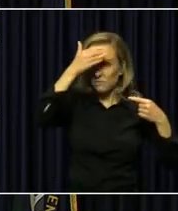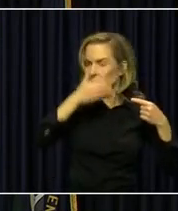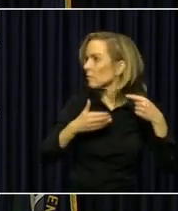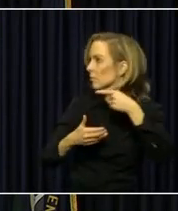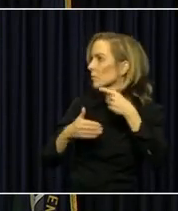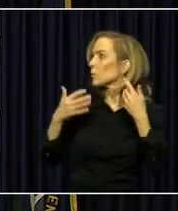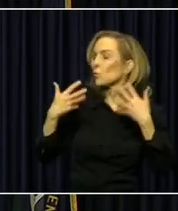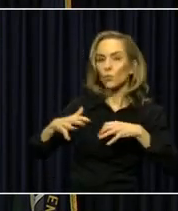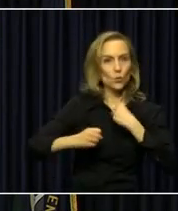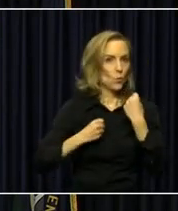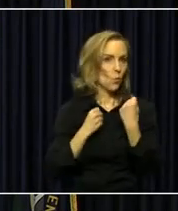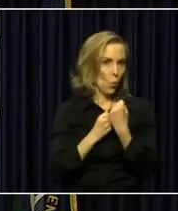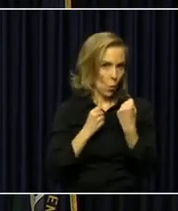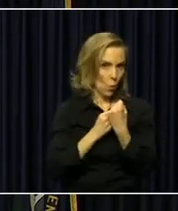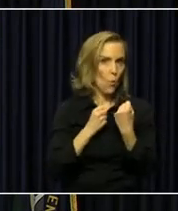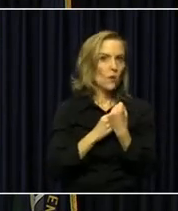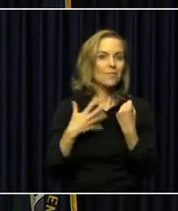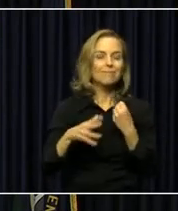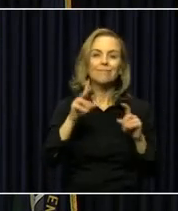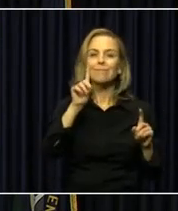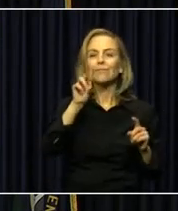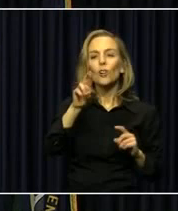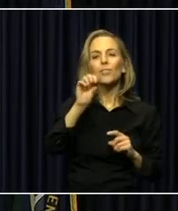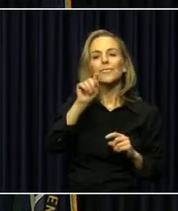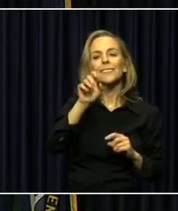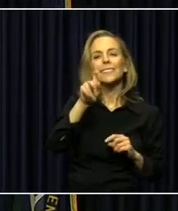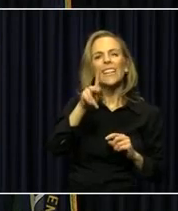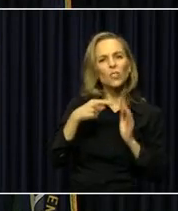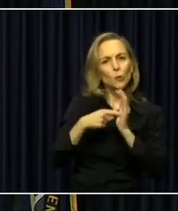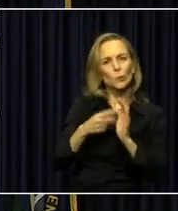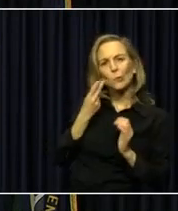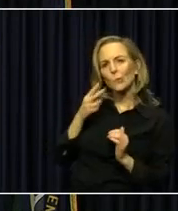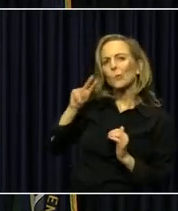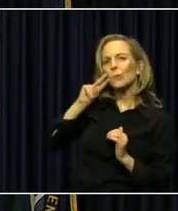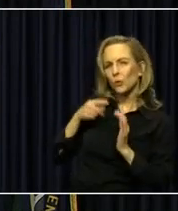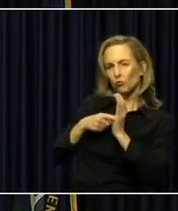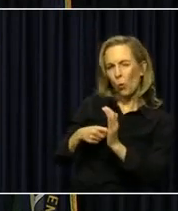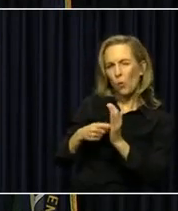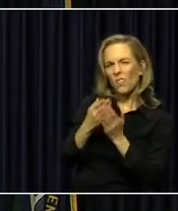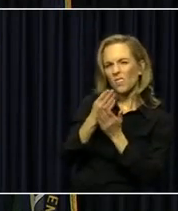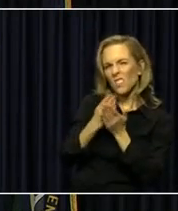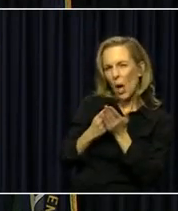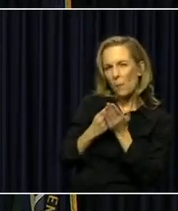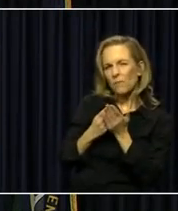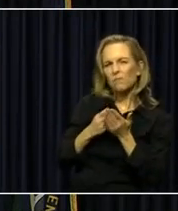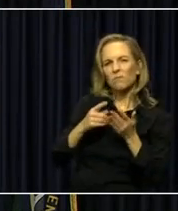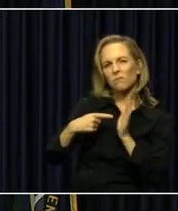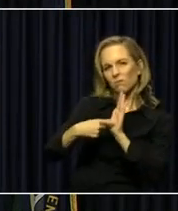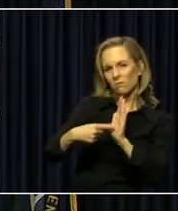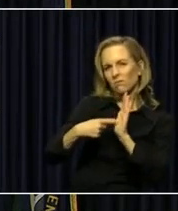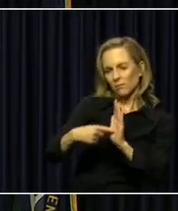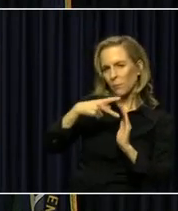A 12 DAY OLD BABY THAT HAS THIS VIRUS, THAT IT PROTECT EVERYONE. BY THE WAY, THAT 12 DAY OLD IS